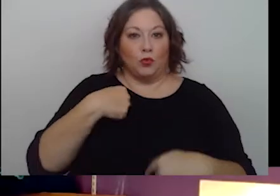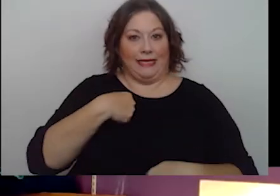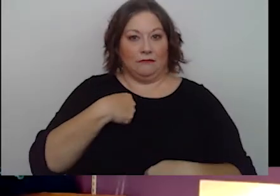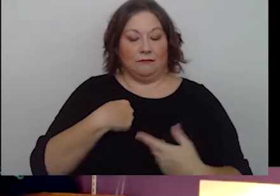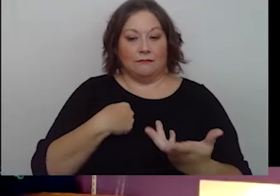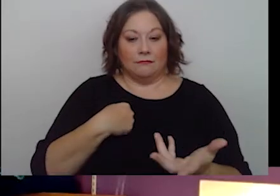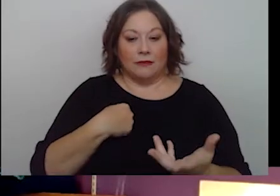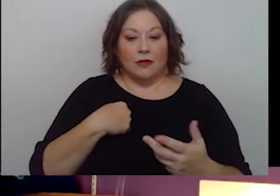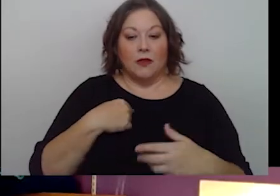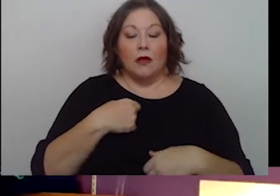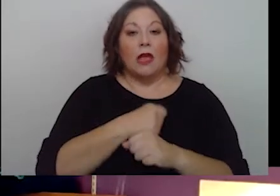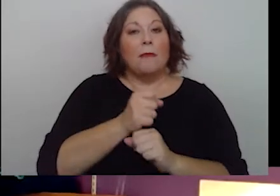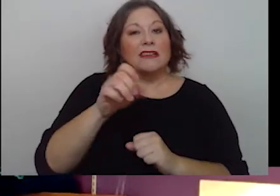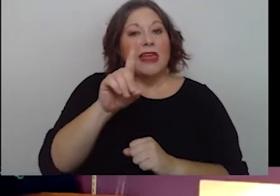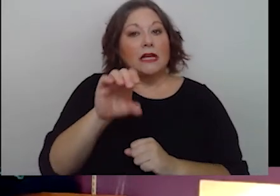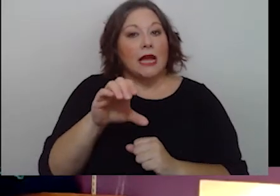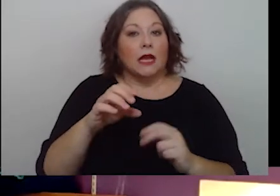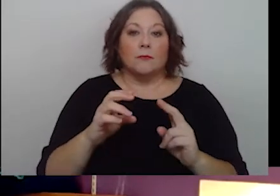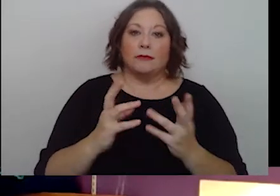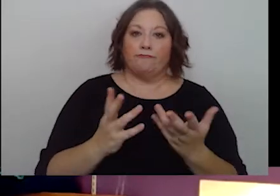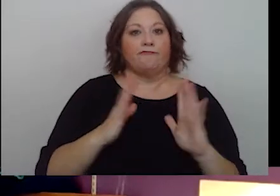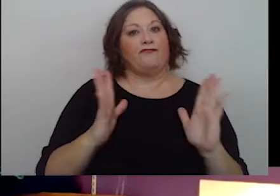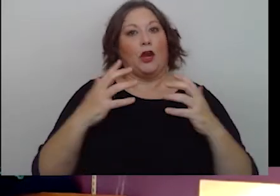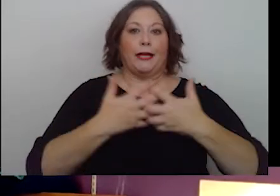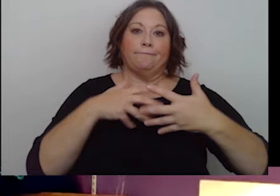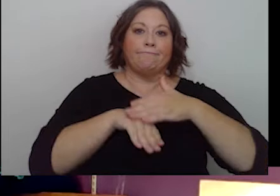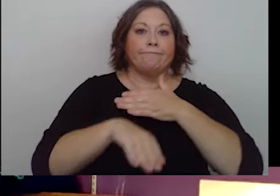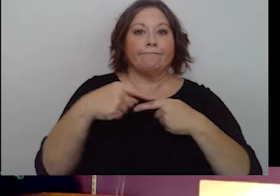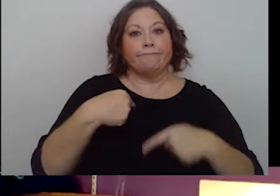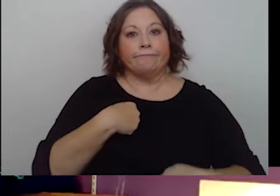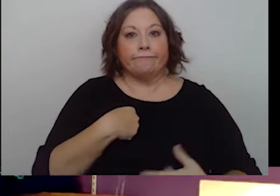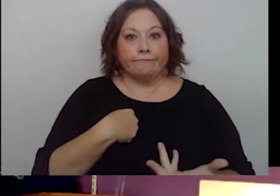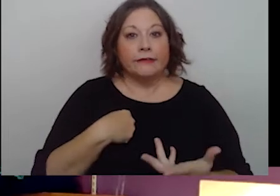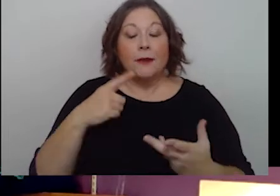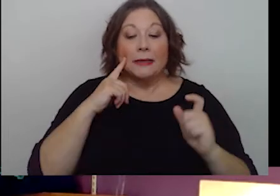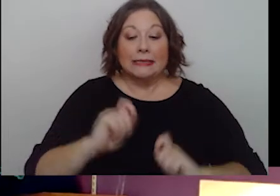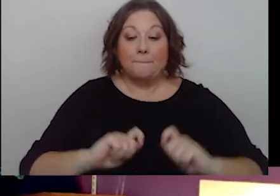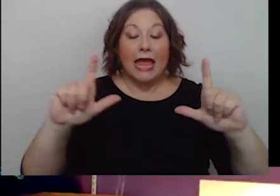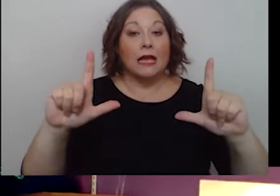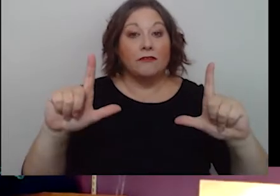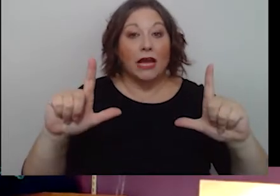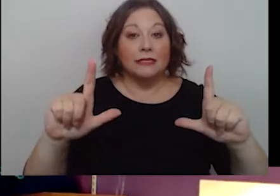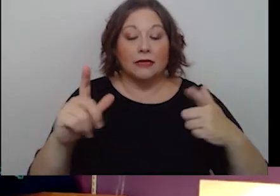It makes that document very accessible to me because it can magnify, as you can see, and